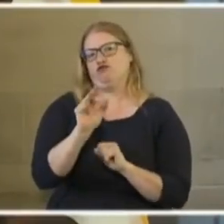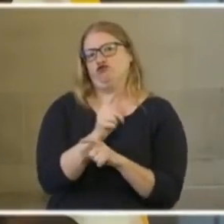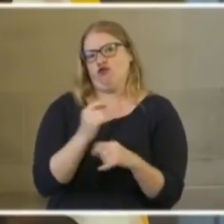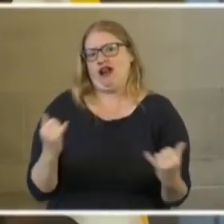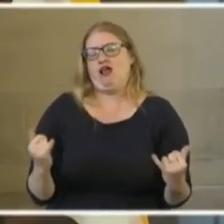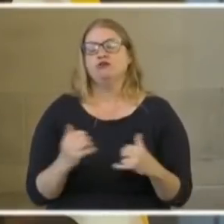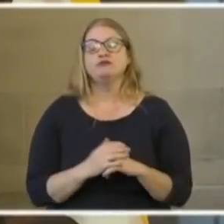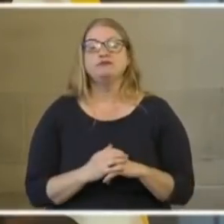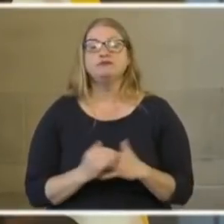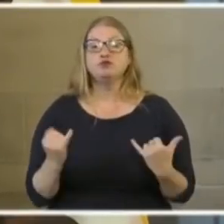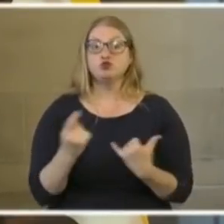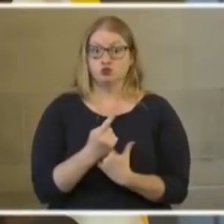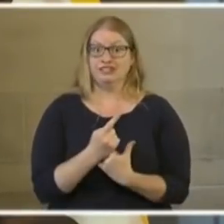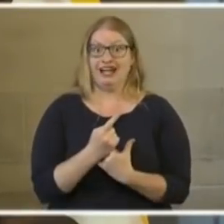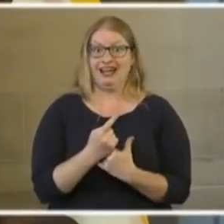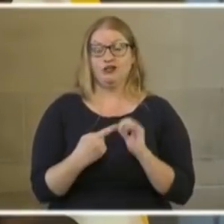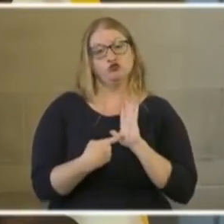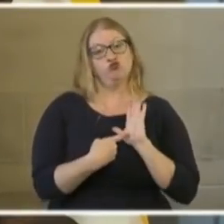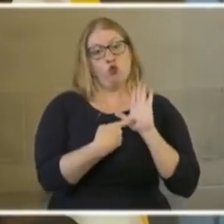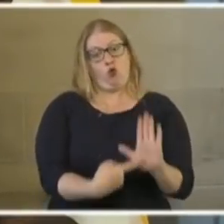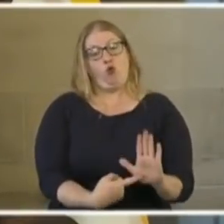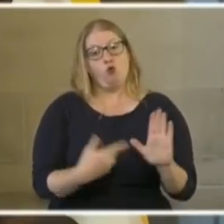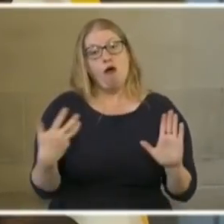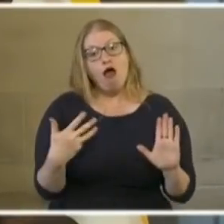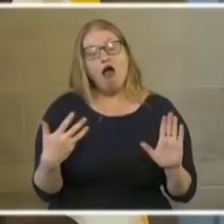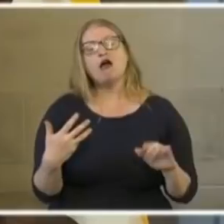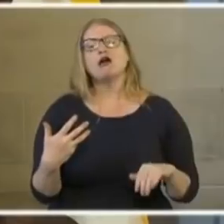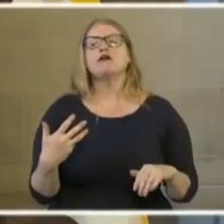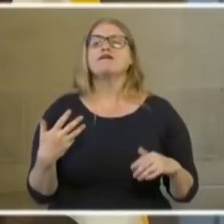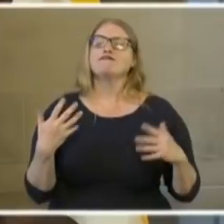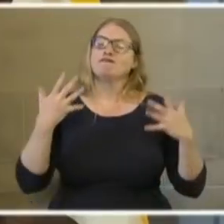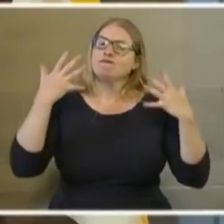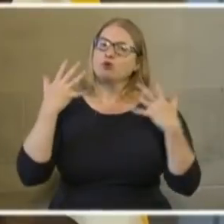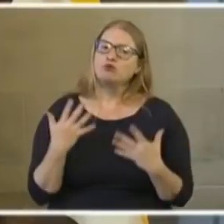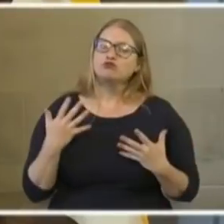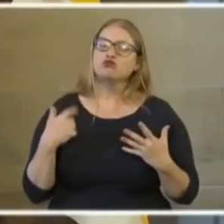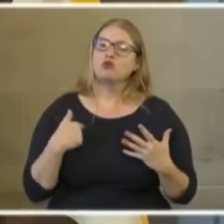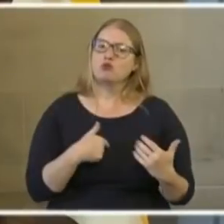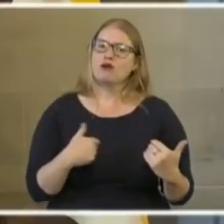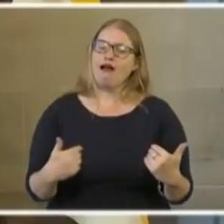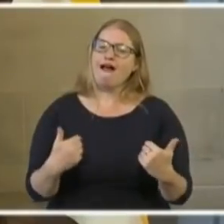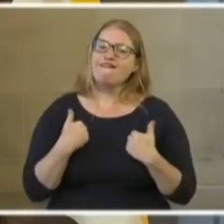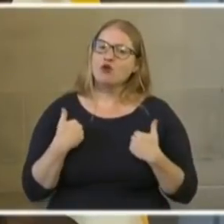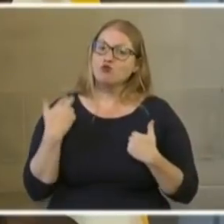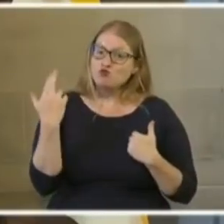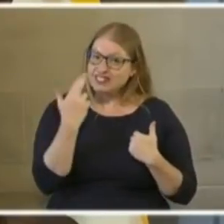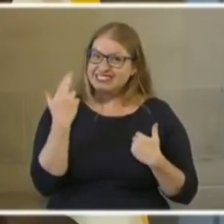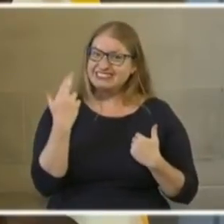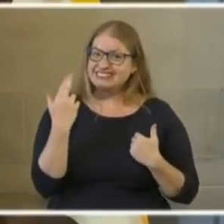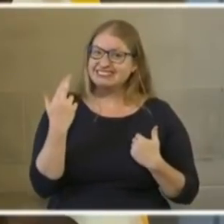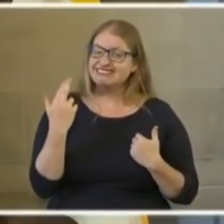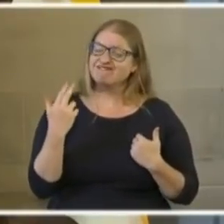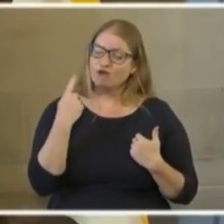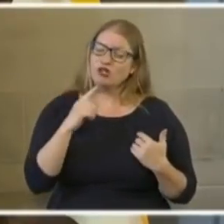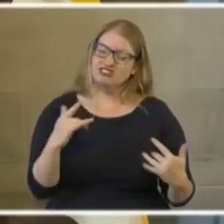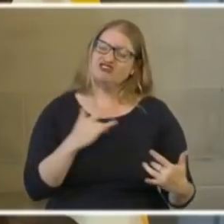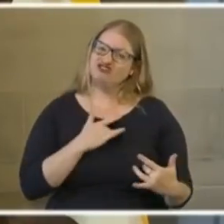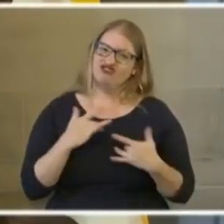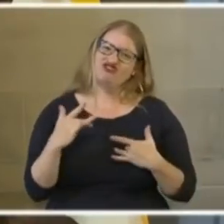GREEN, YELLOW, ORANGE, AND RED TO MAKE IT EASIER TO UNDERSTAND WHERE WE STAND. TODAY'S